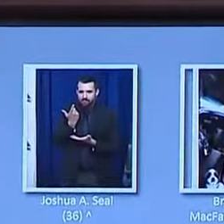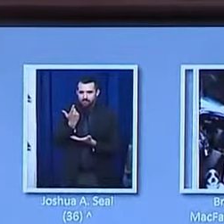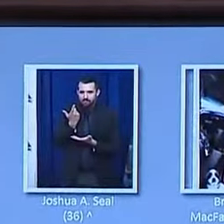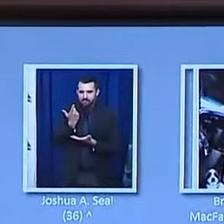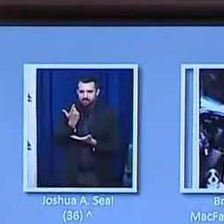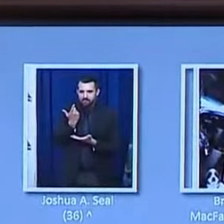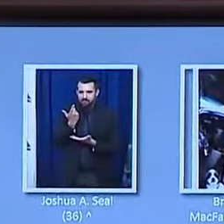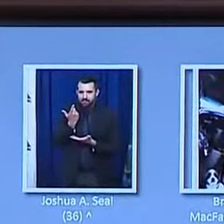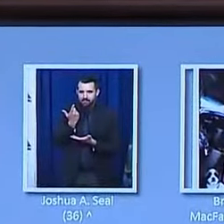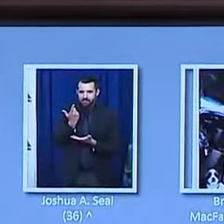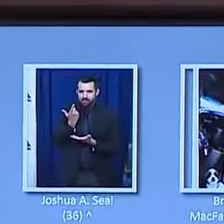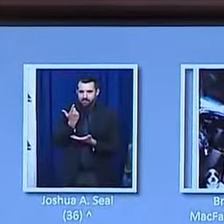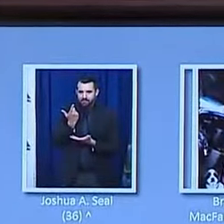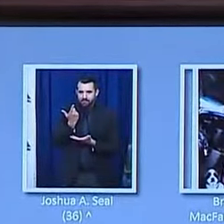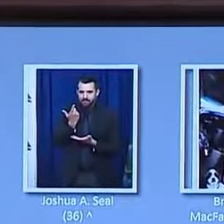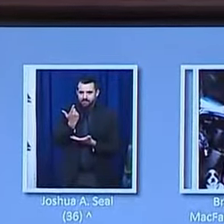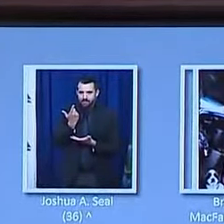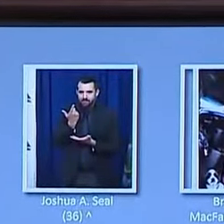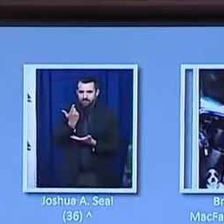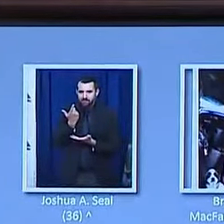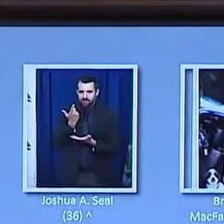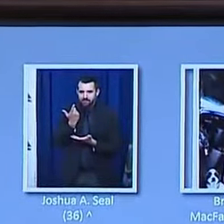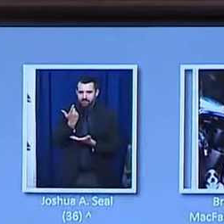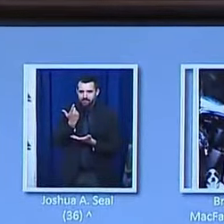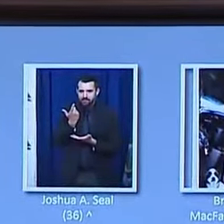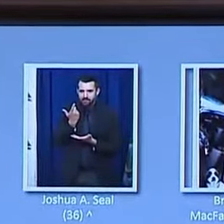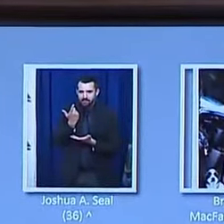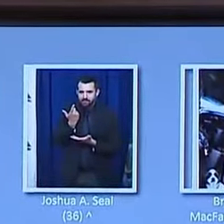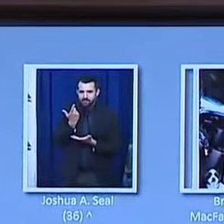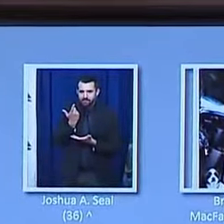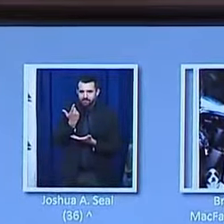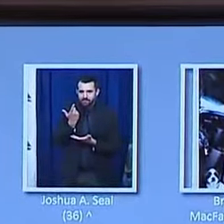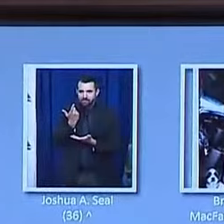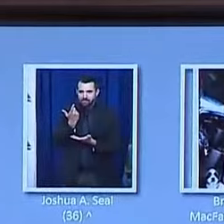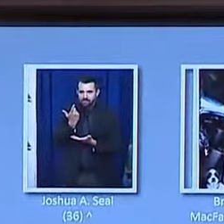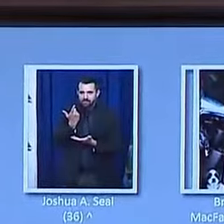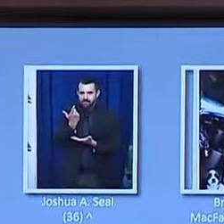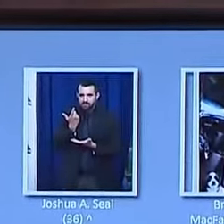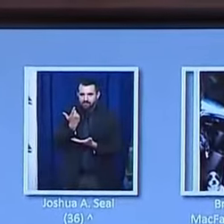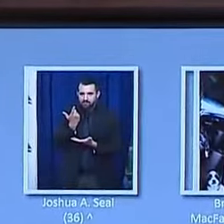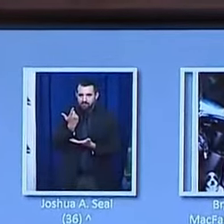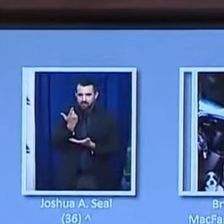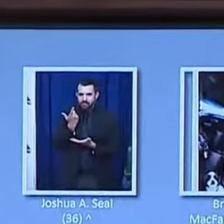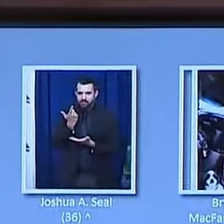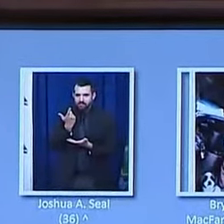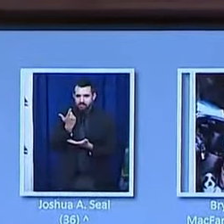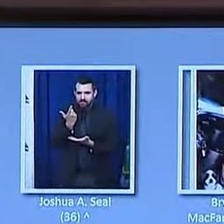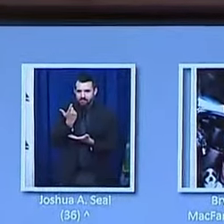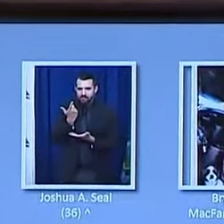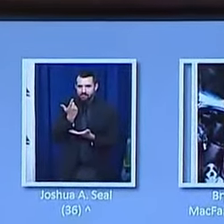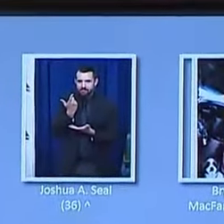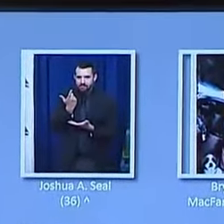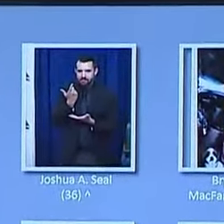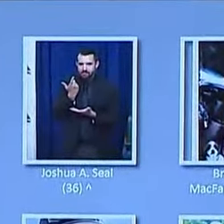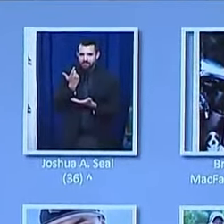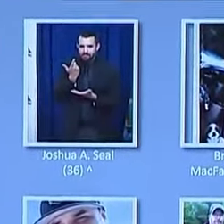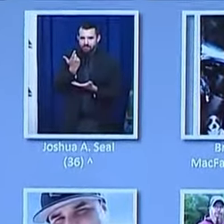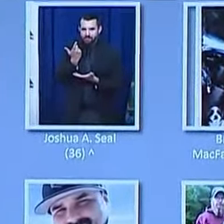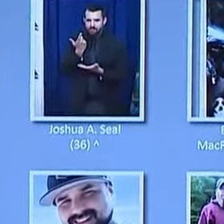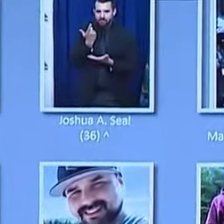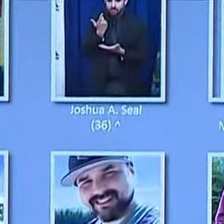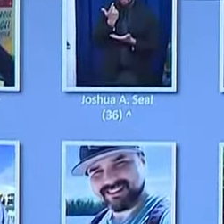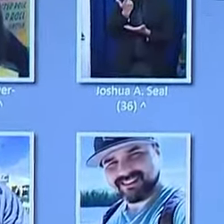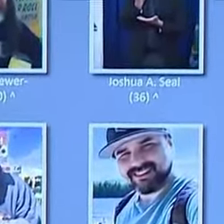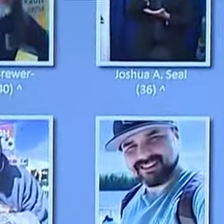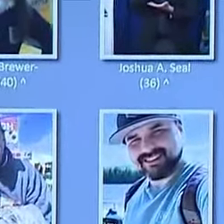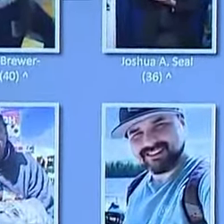LUCILLE VIOLET 73.